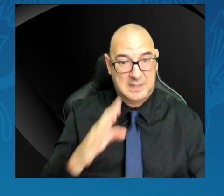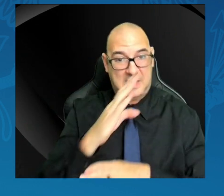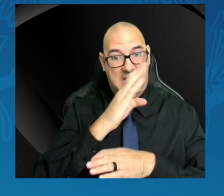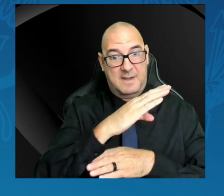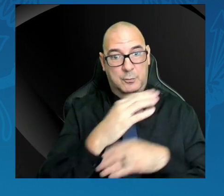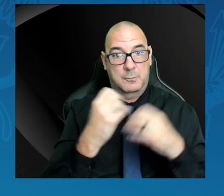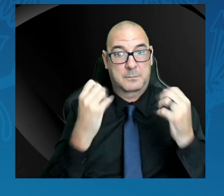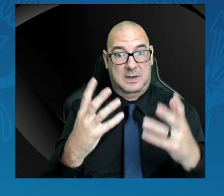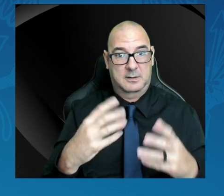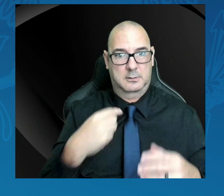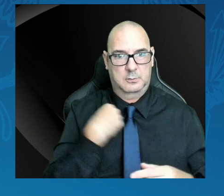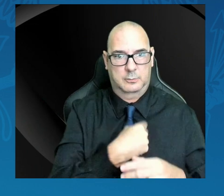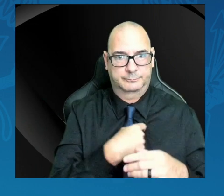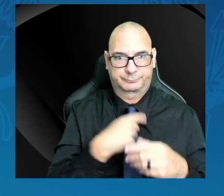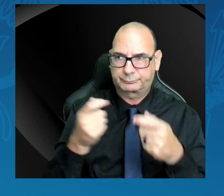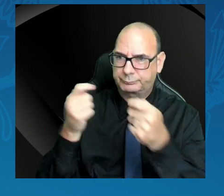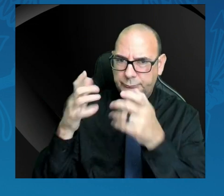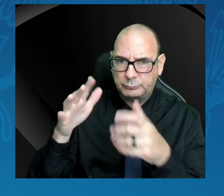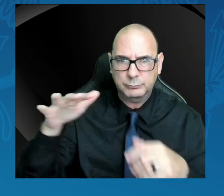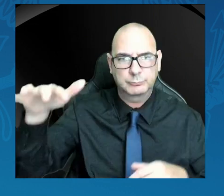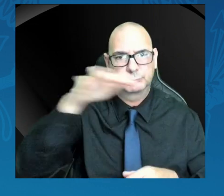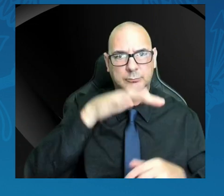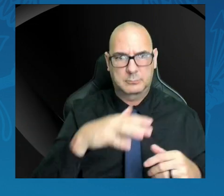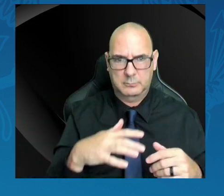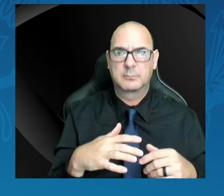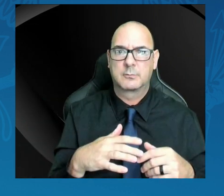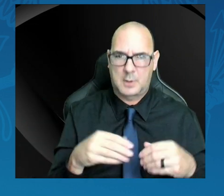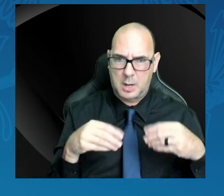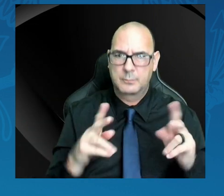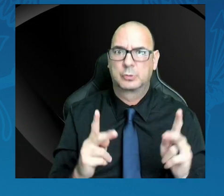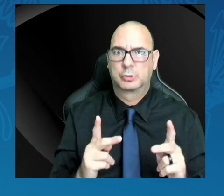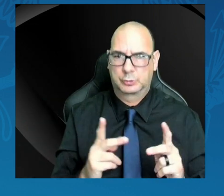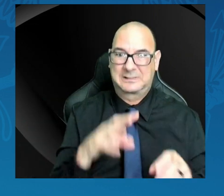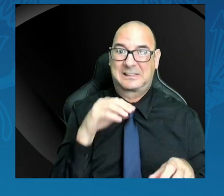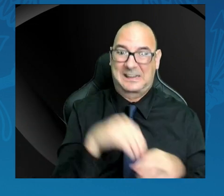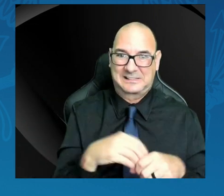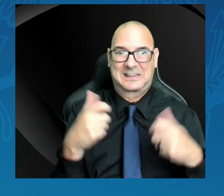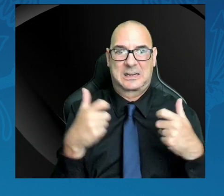The opportunity to be inside of an electric school bus. And it was fantastic.